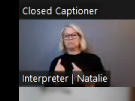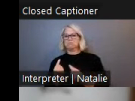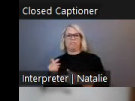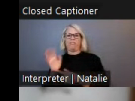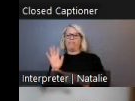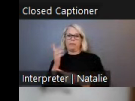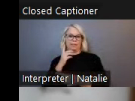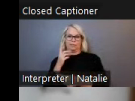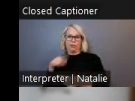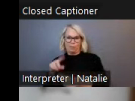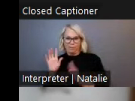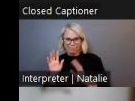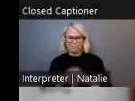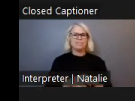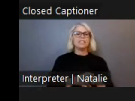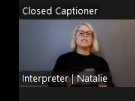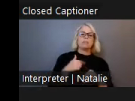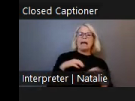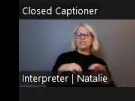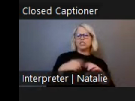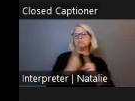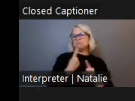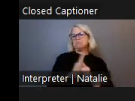It's pretty routine and straightforward.